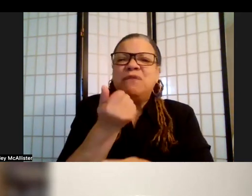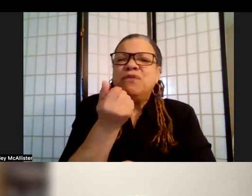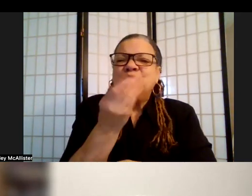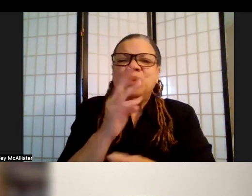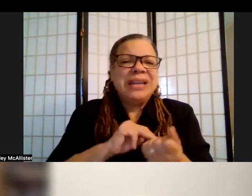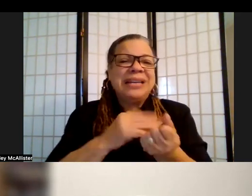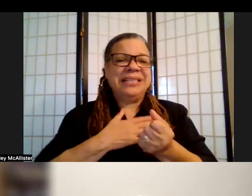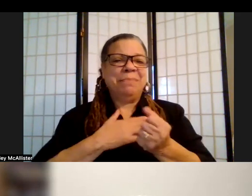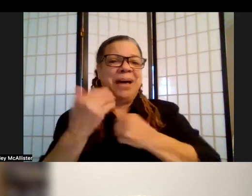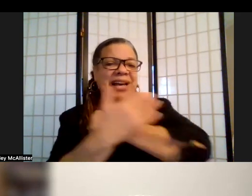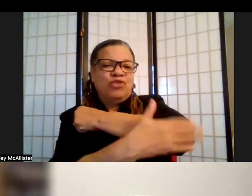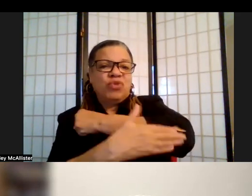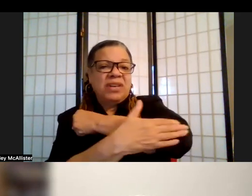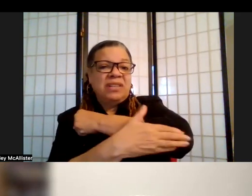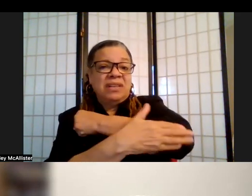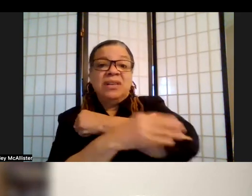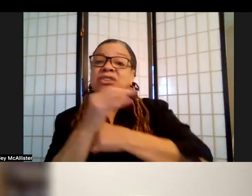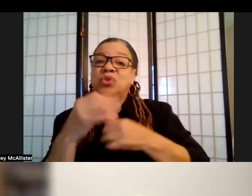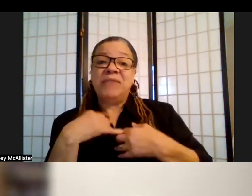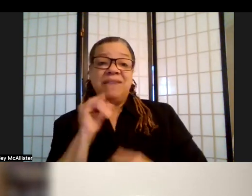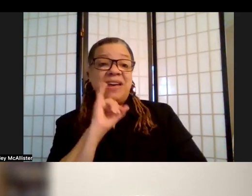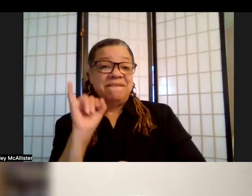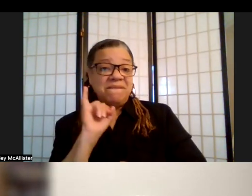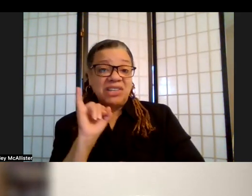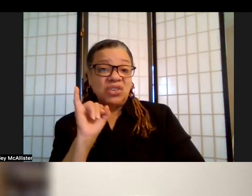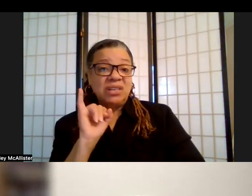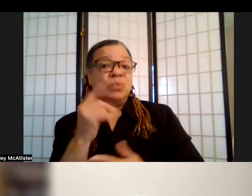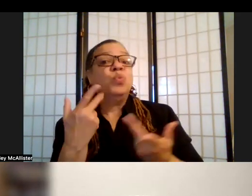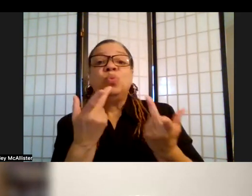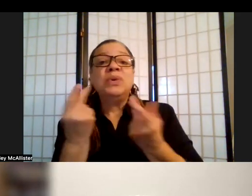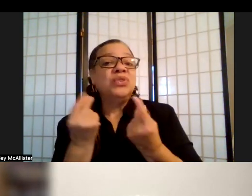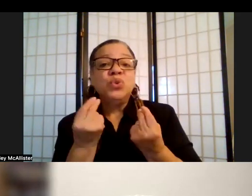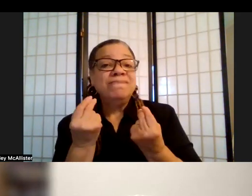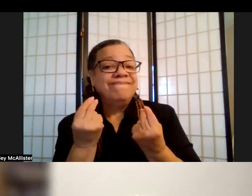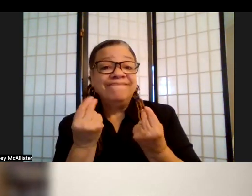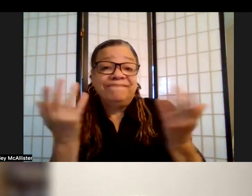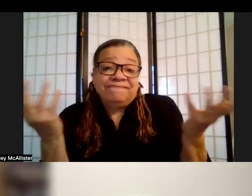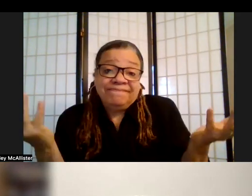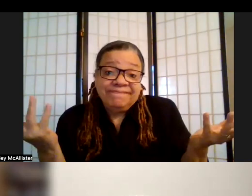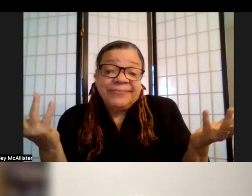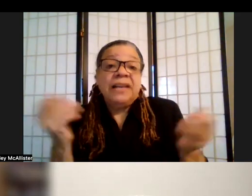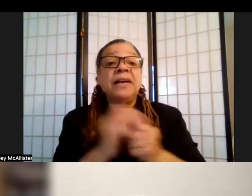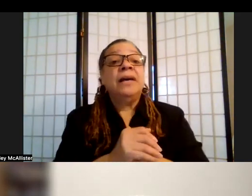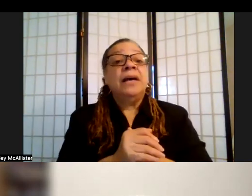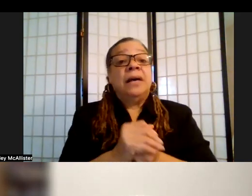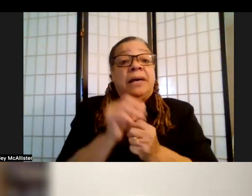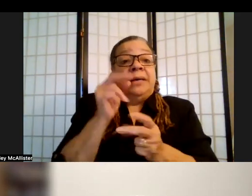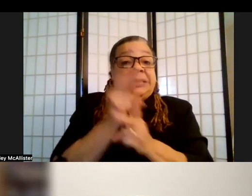So if you have an infection, what do you do? Well, to preserve your health, you go to